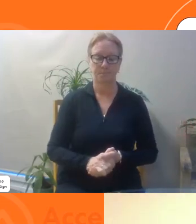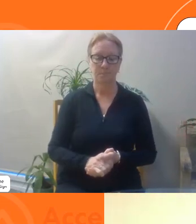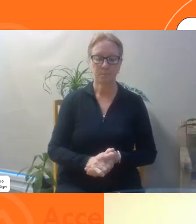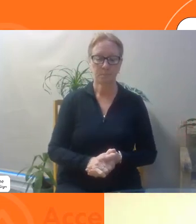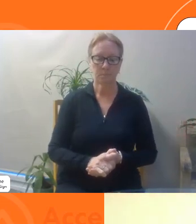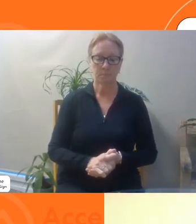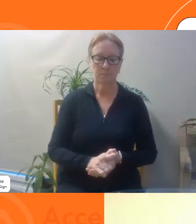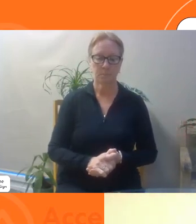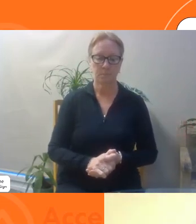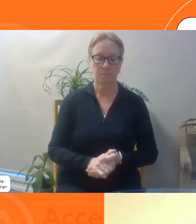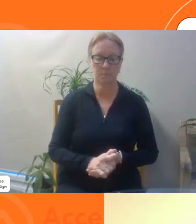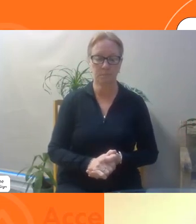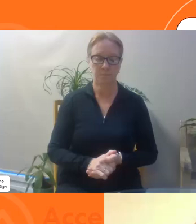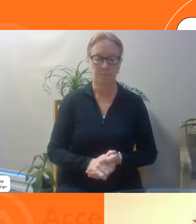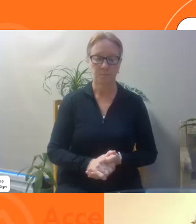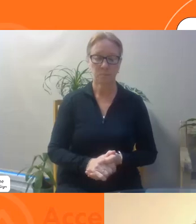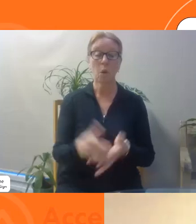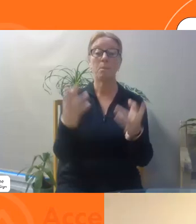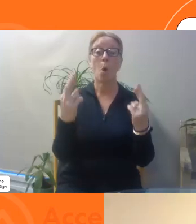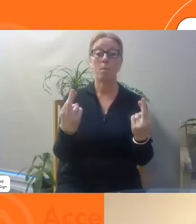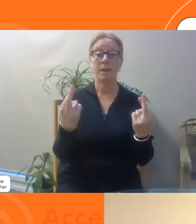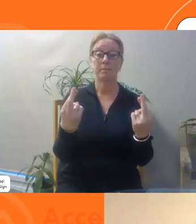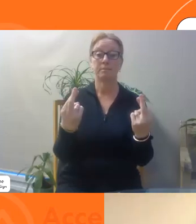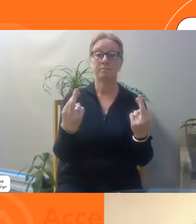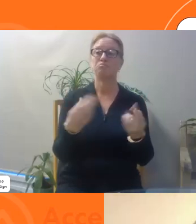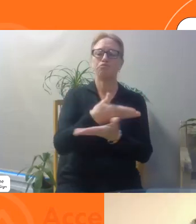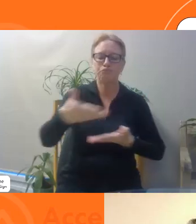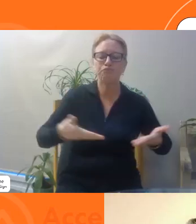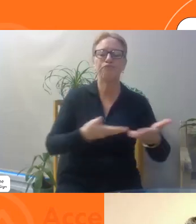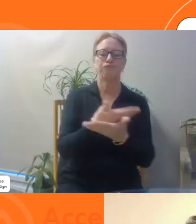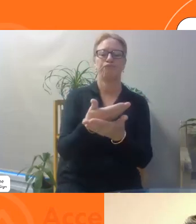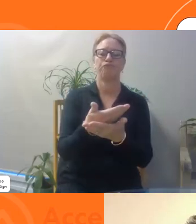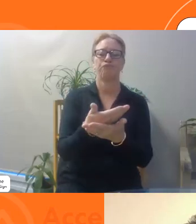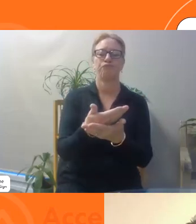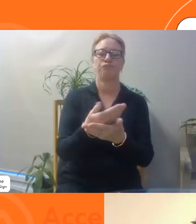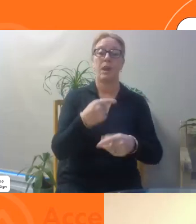So I'm hoping that we'll have a discussion about the impact of